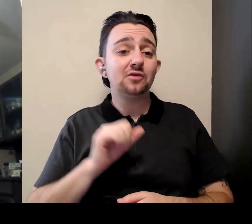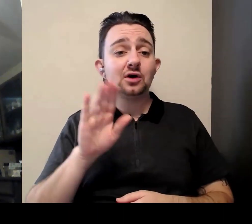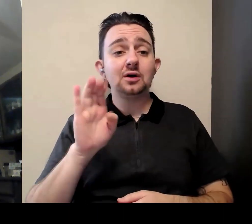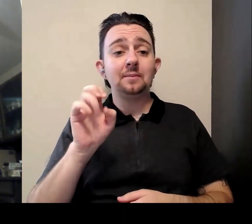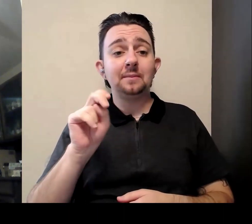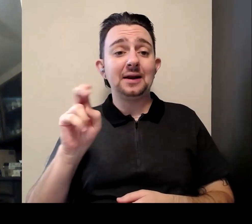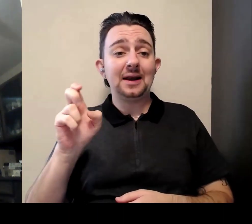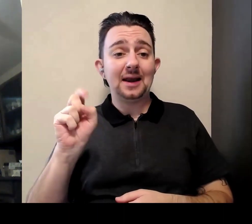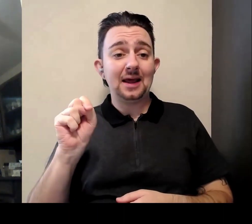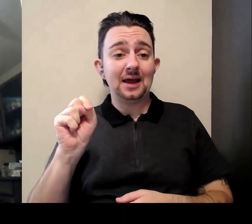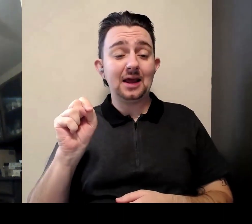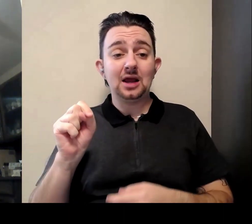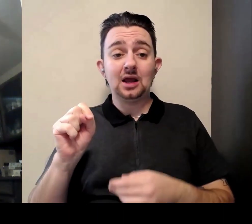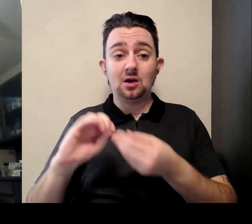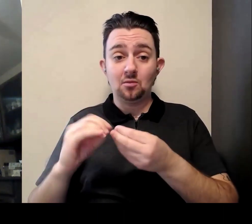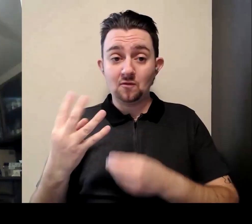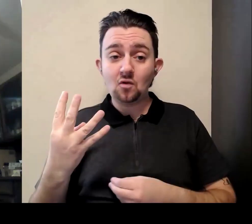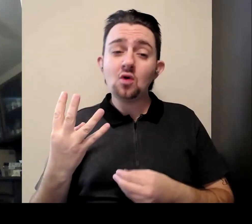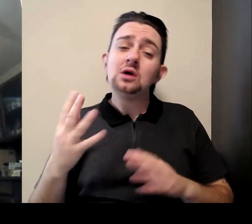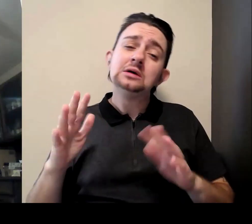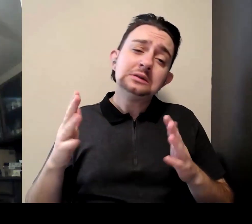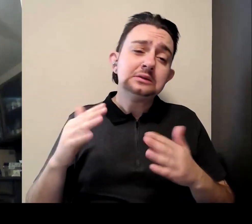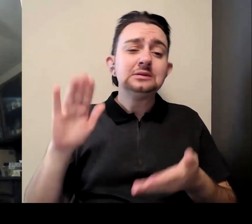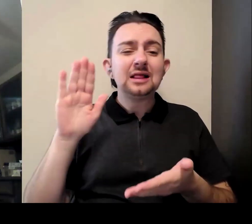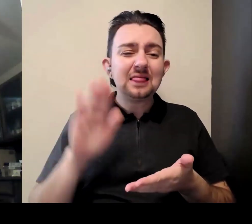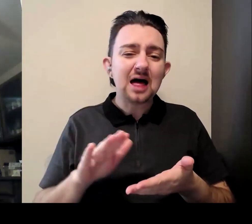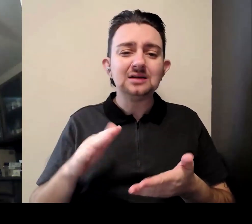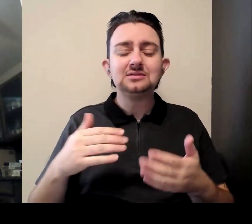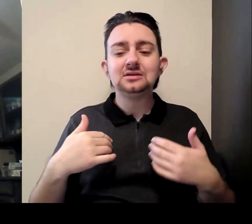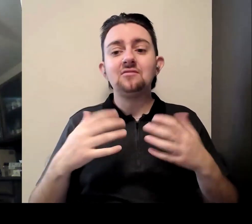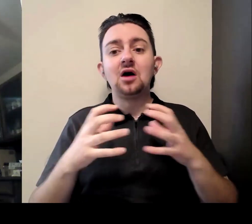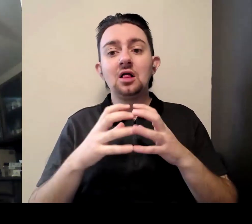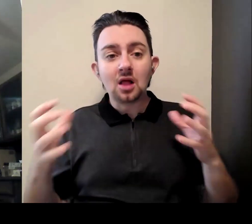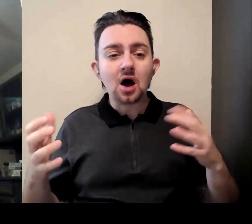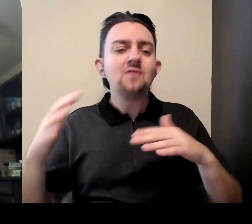There's a great deal of visual on the verbal and a great deal of verbal on the visual.